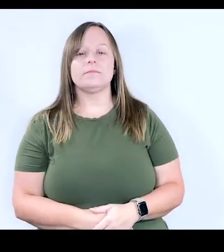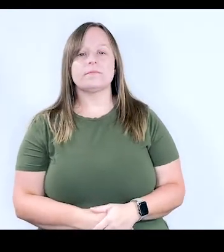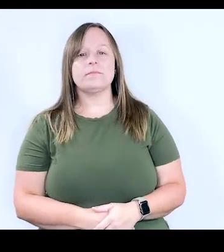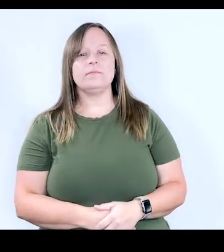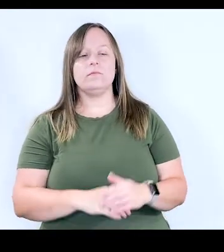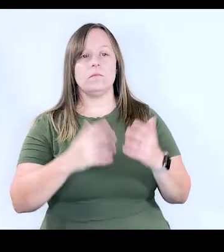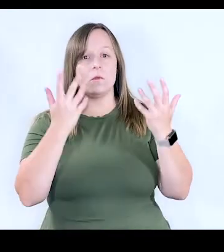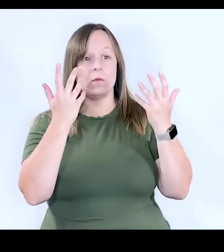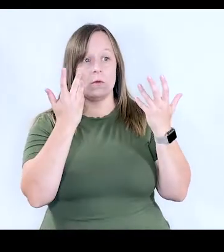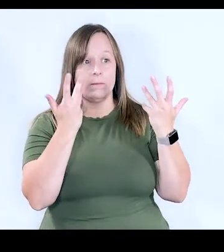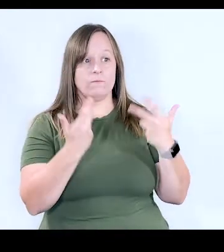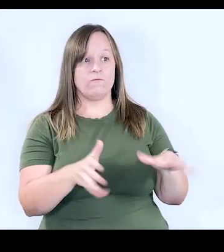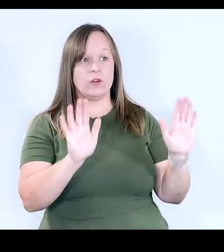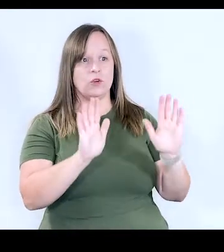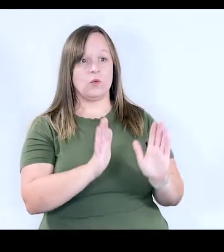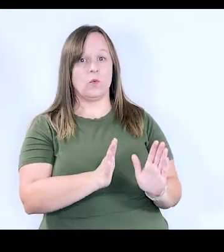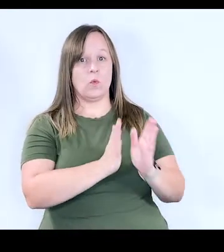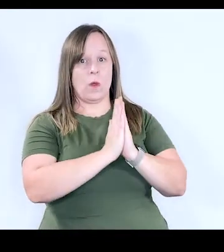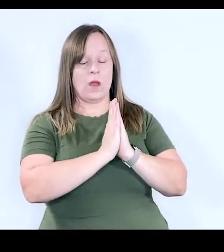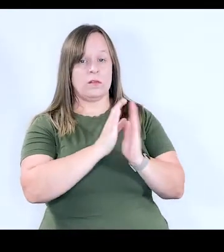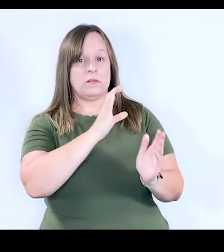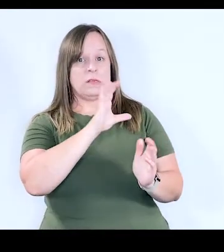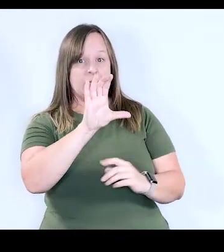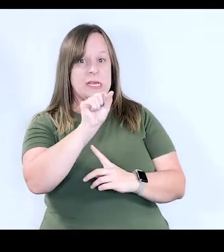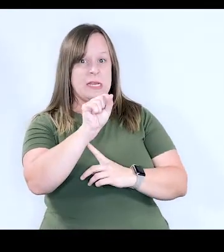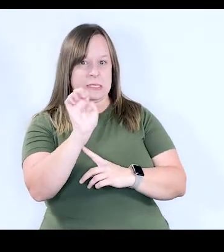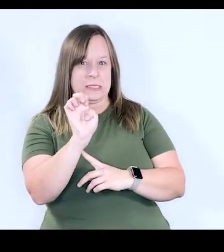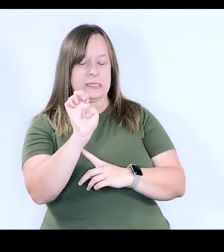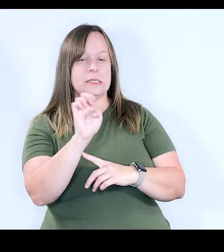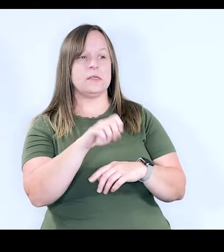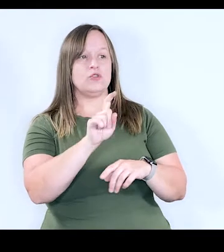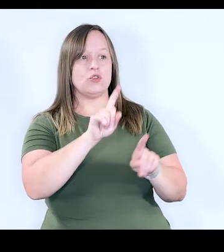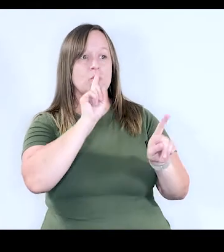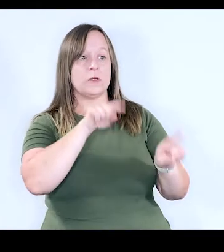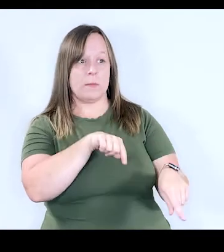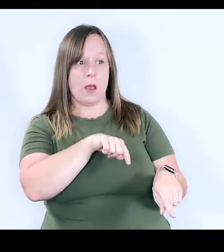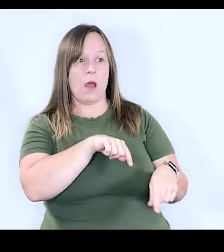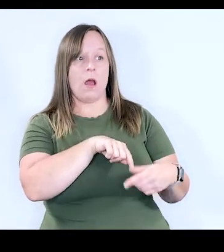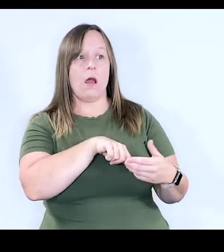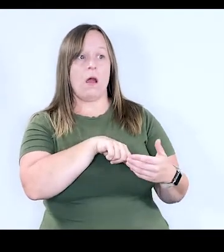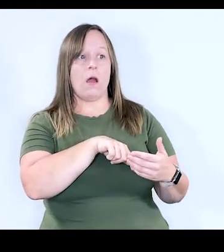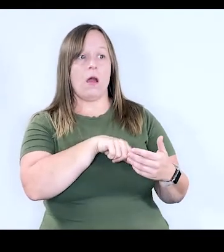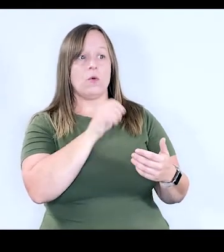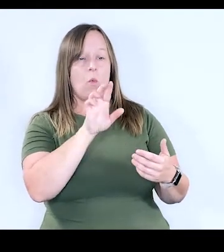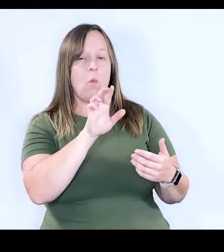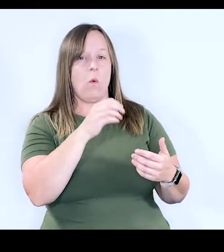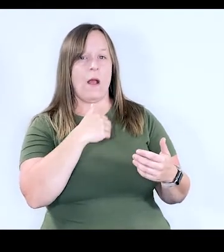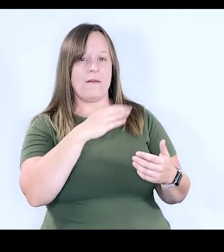Once that happens, the Committee on Special Education should respond and/or hold a CSE meeting